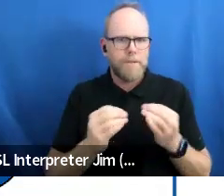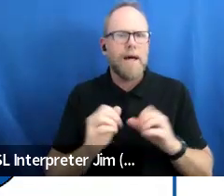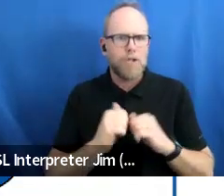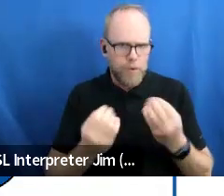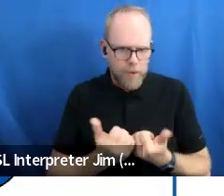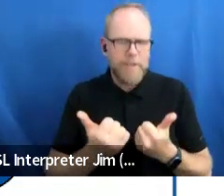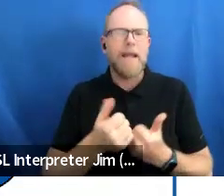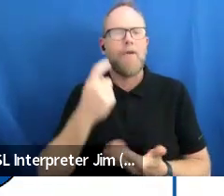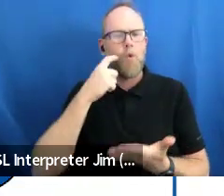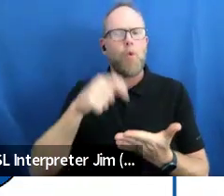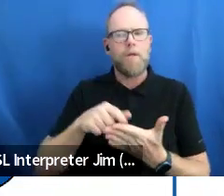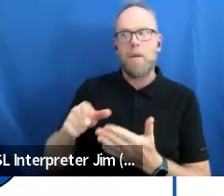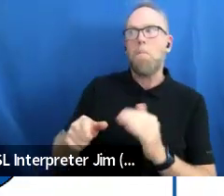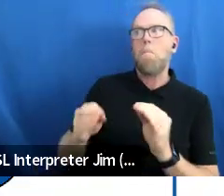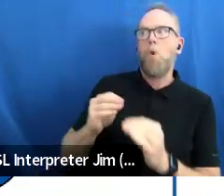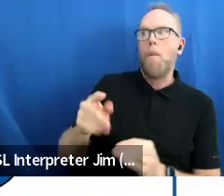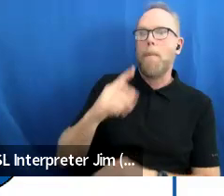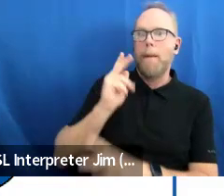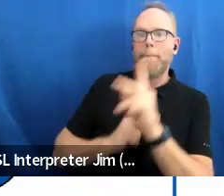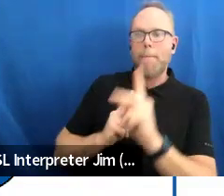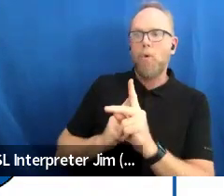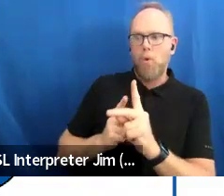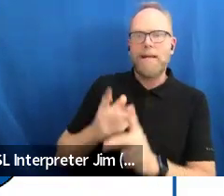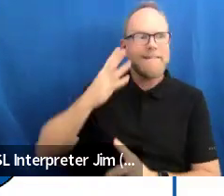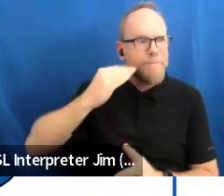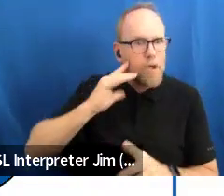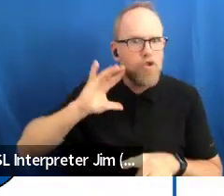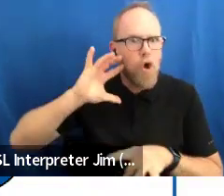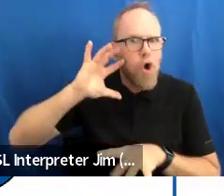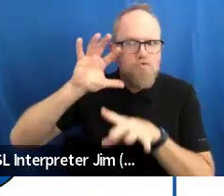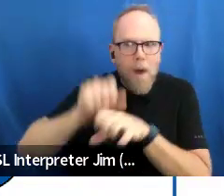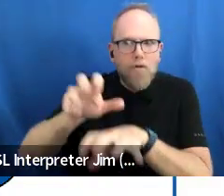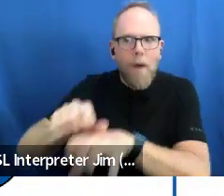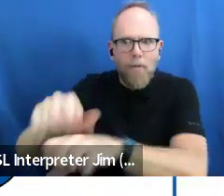been arrested by the time they are 28. Which is a very stark fact.